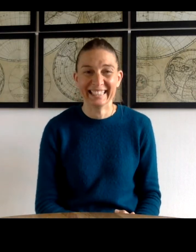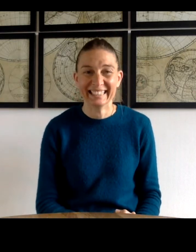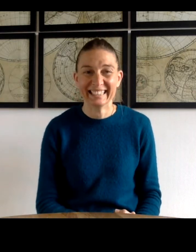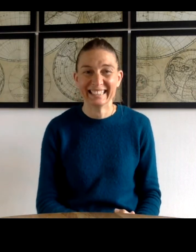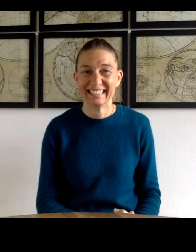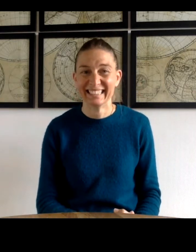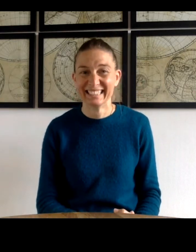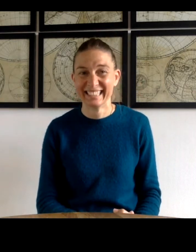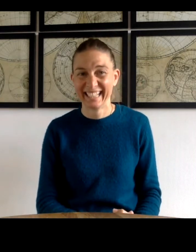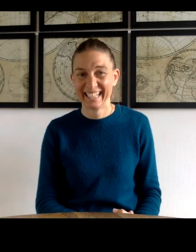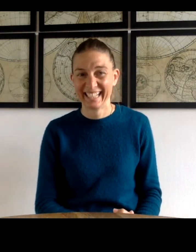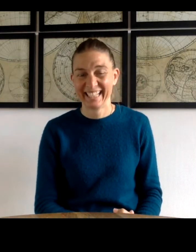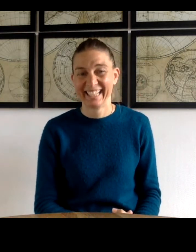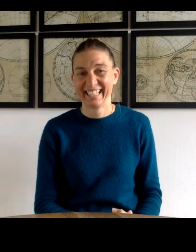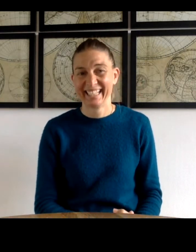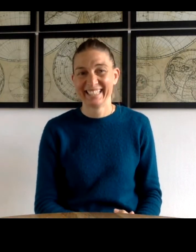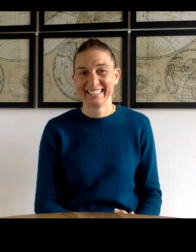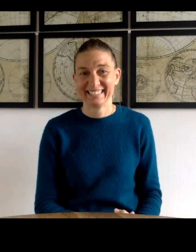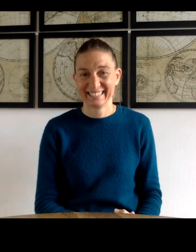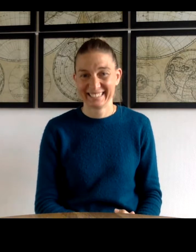No, we can't hear you, your sound is off.